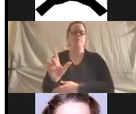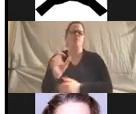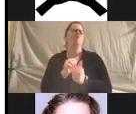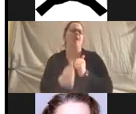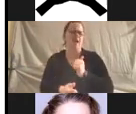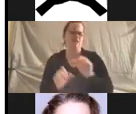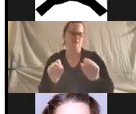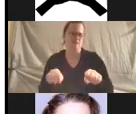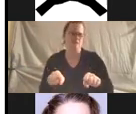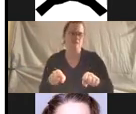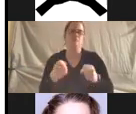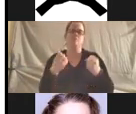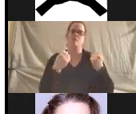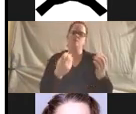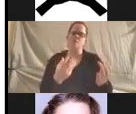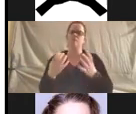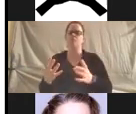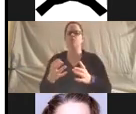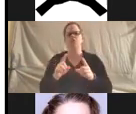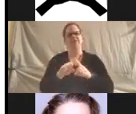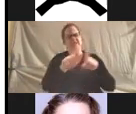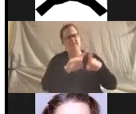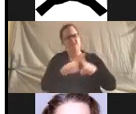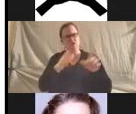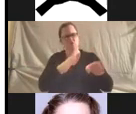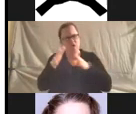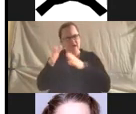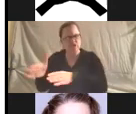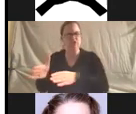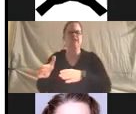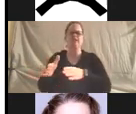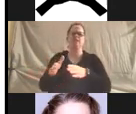But it took multiple different strategies of incremental change